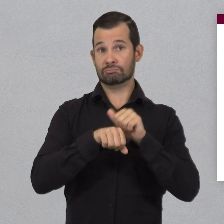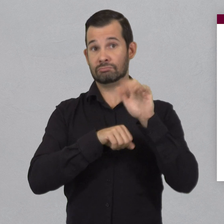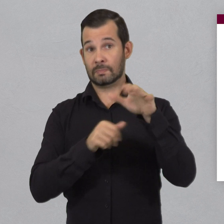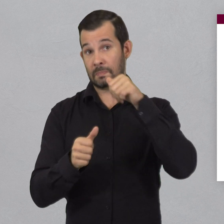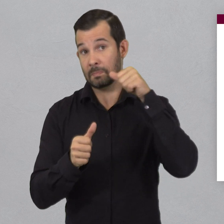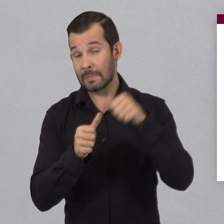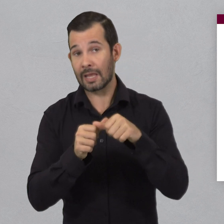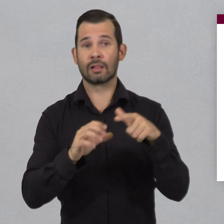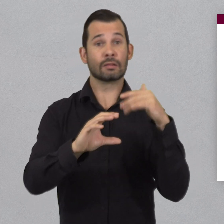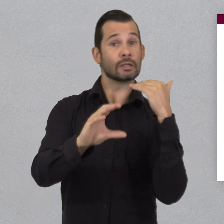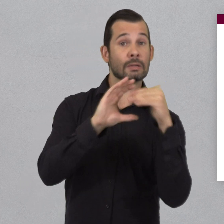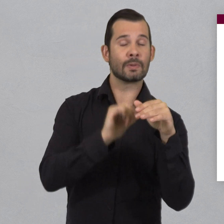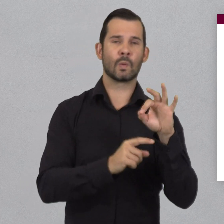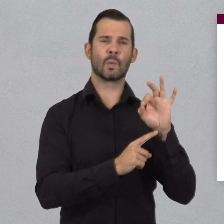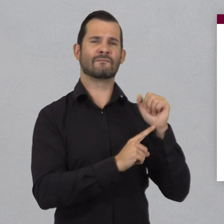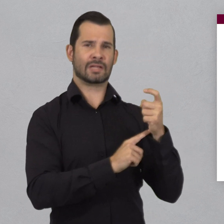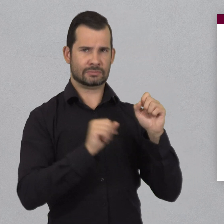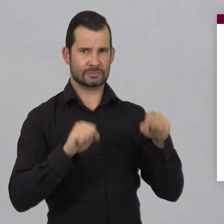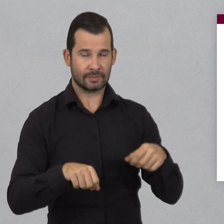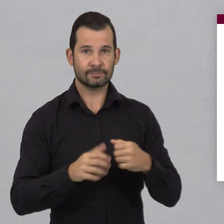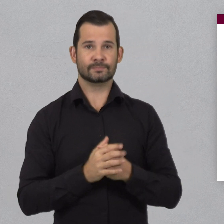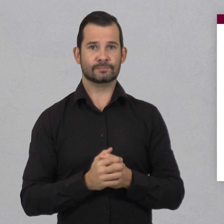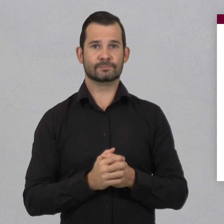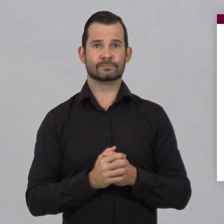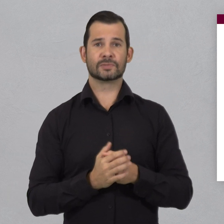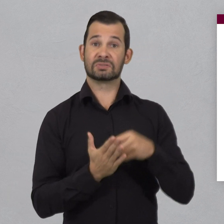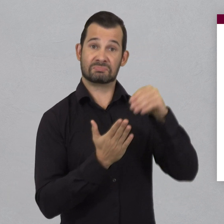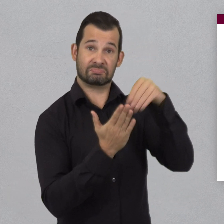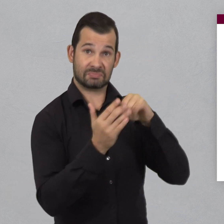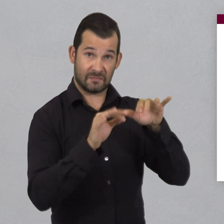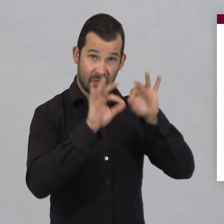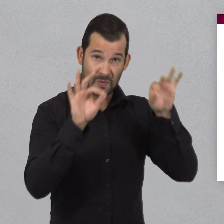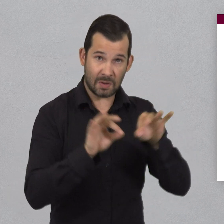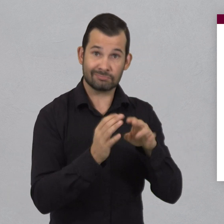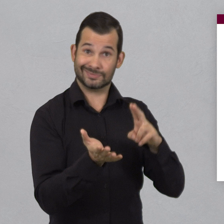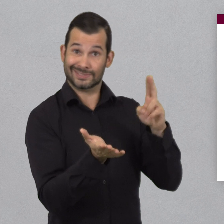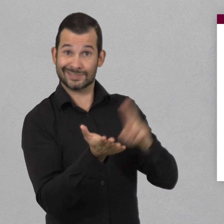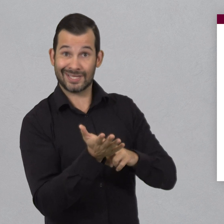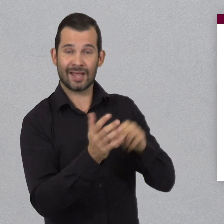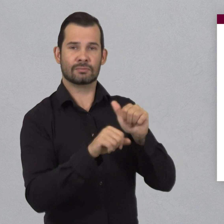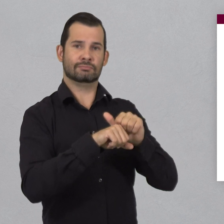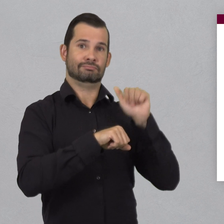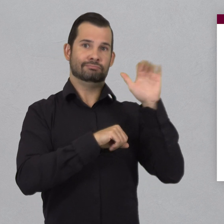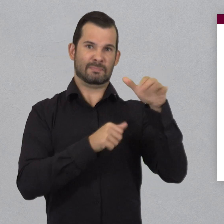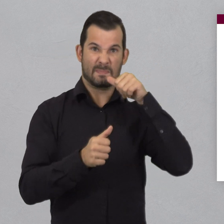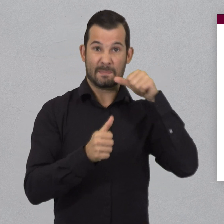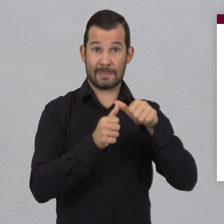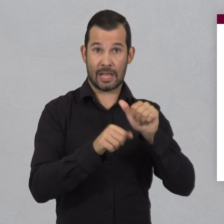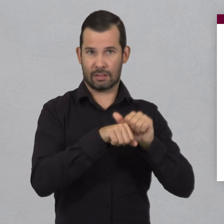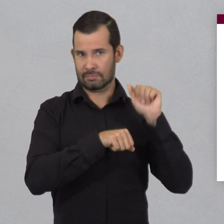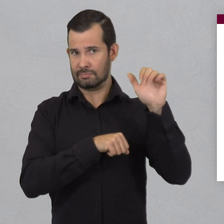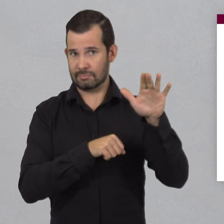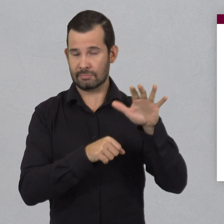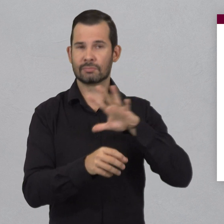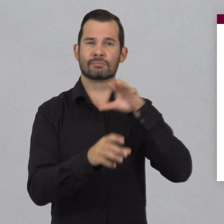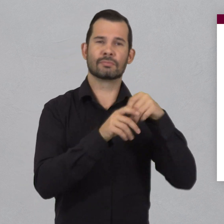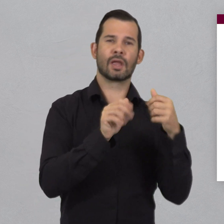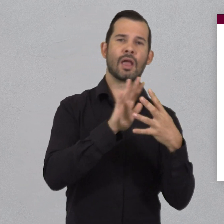by mail, email or fax. Complete the form, sign it and return it by mail, along with a copy of